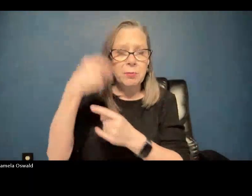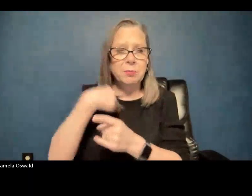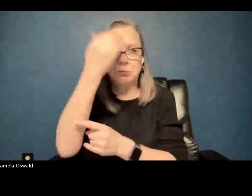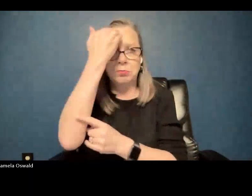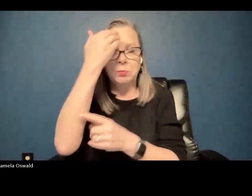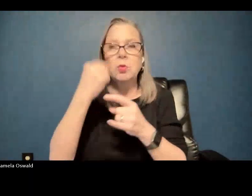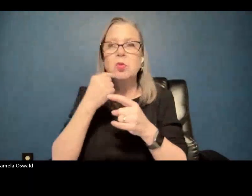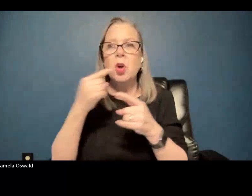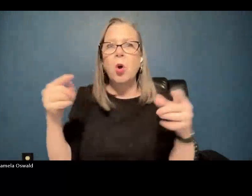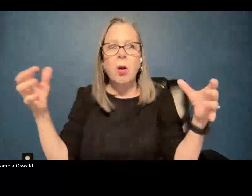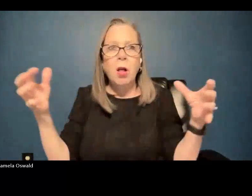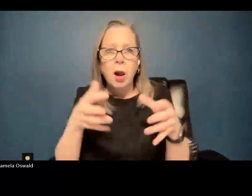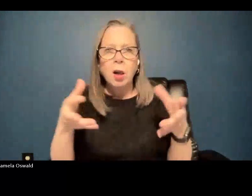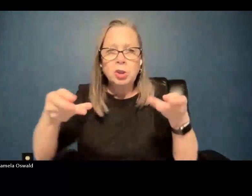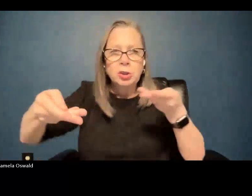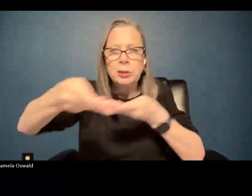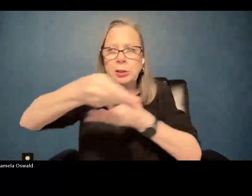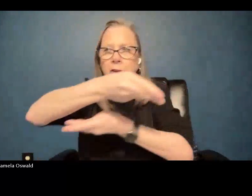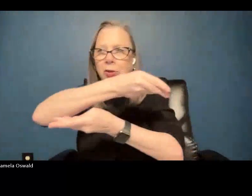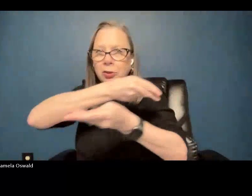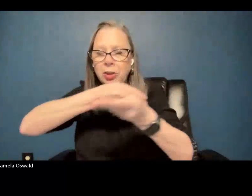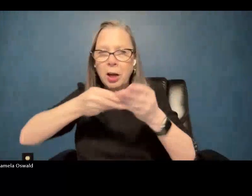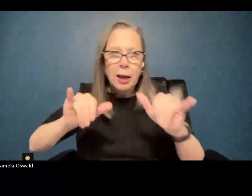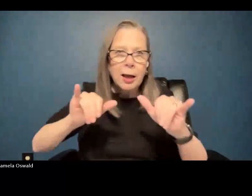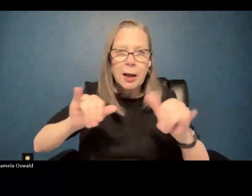It opened it up for discussion and to ask questions.